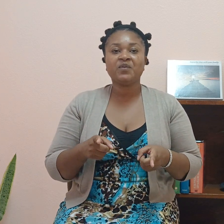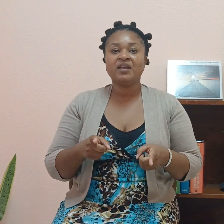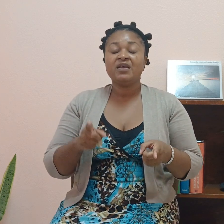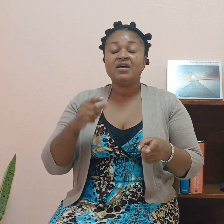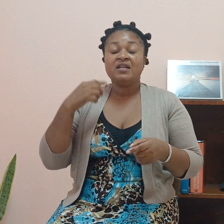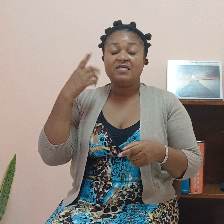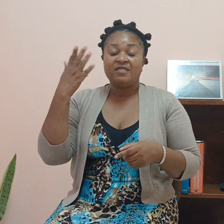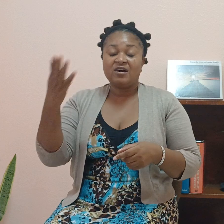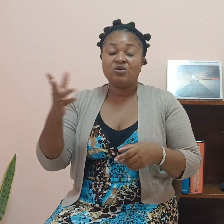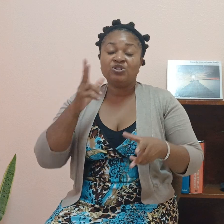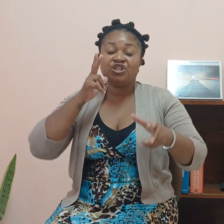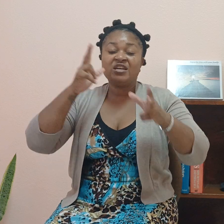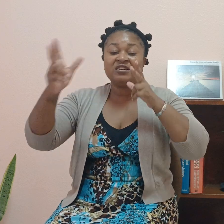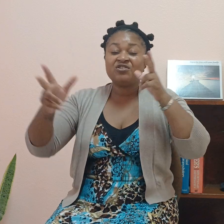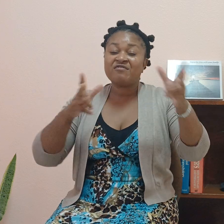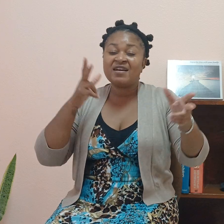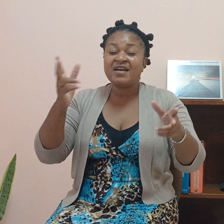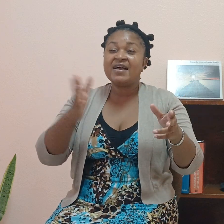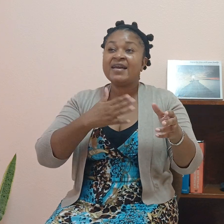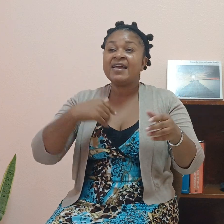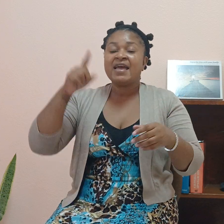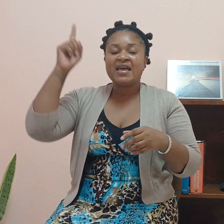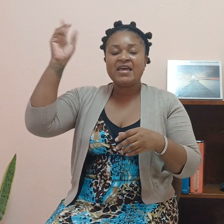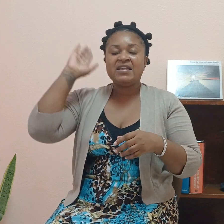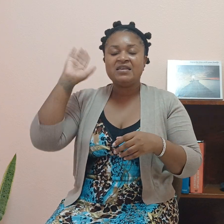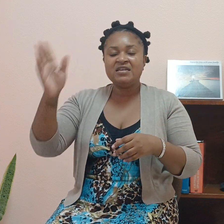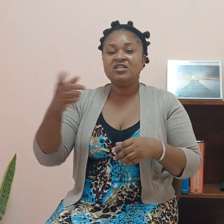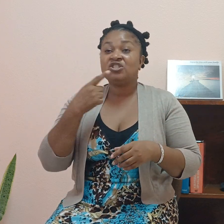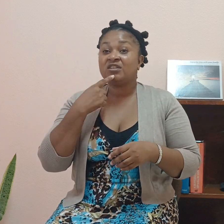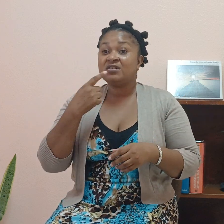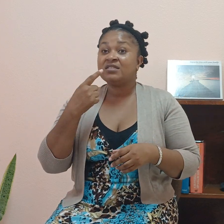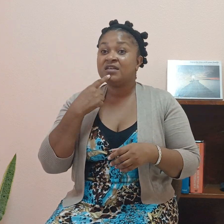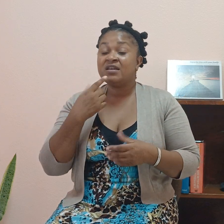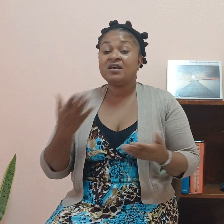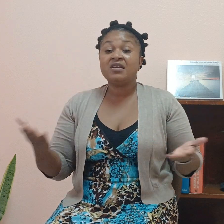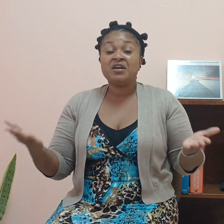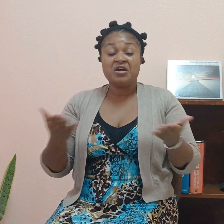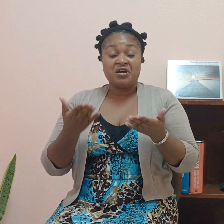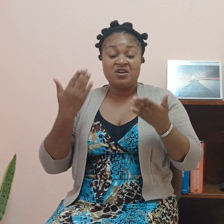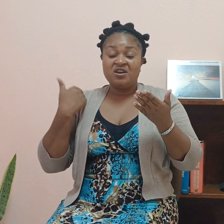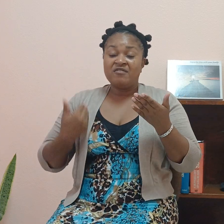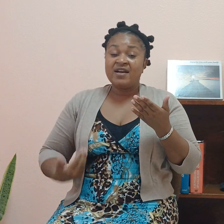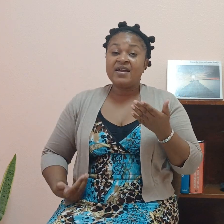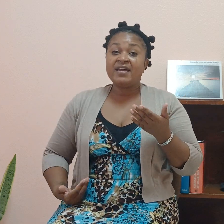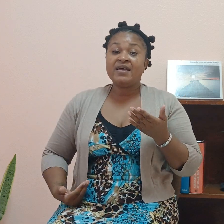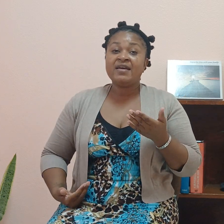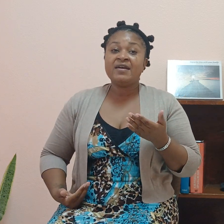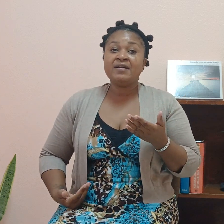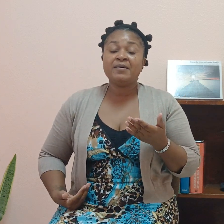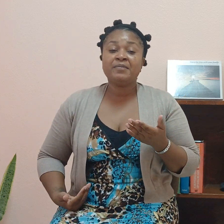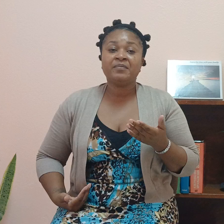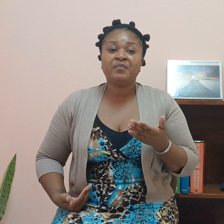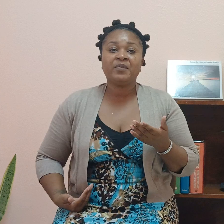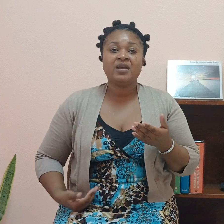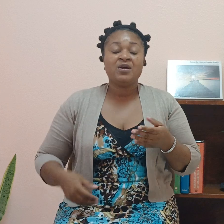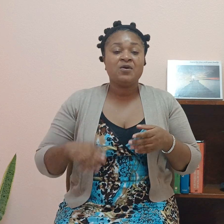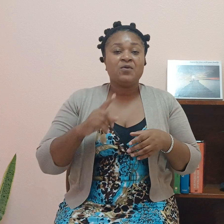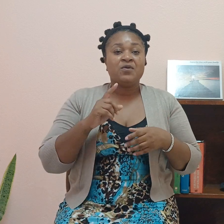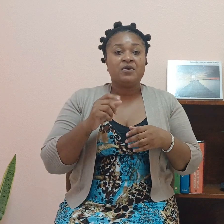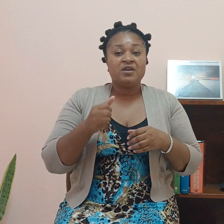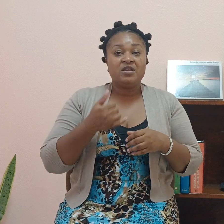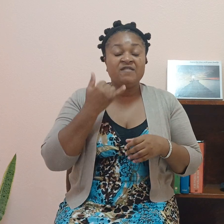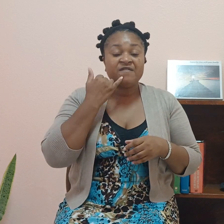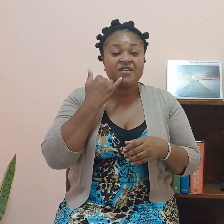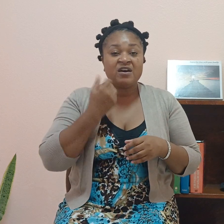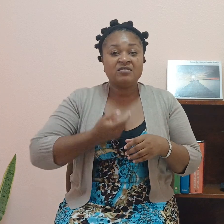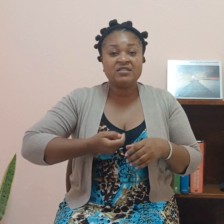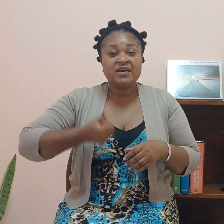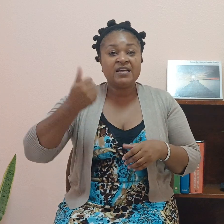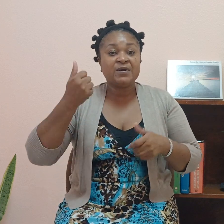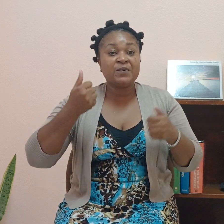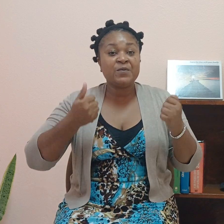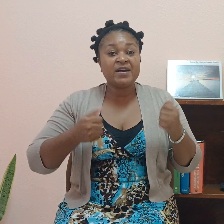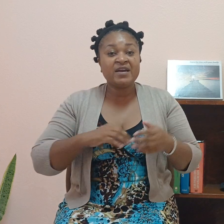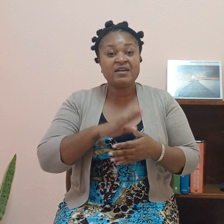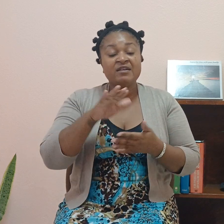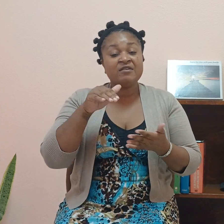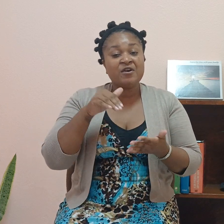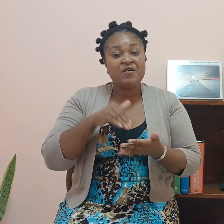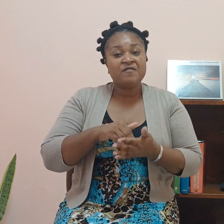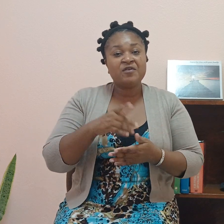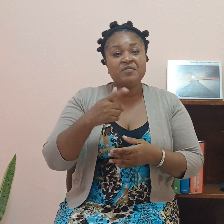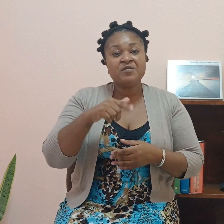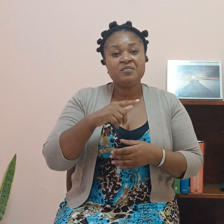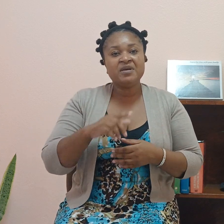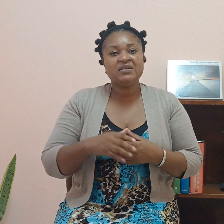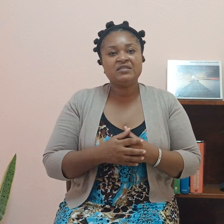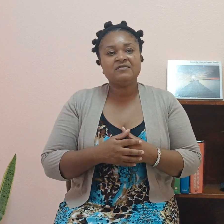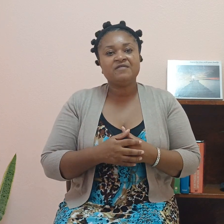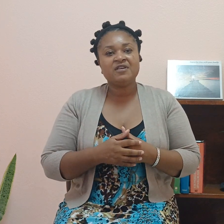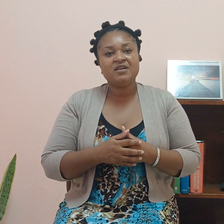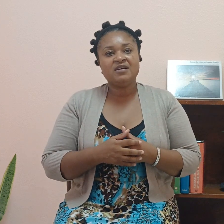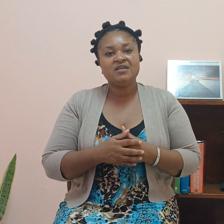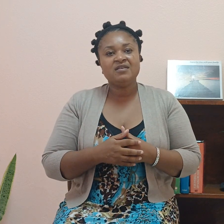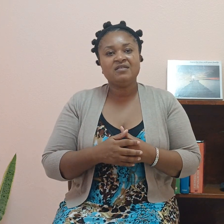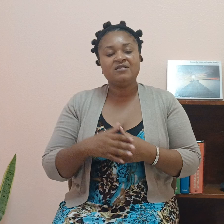thou shalt cry, and he shall say, Here I am. If thou take away from the midst of thee